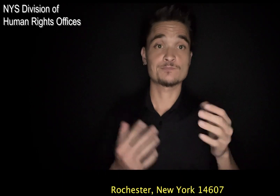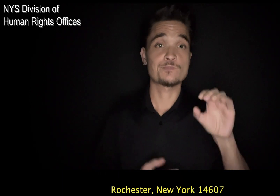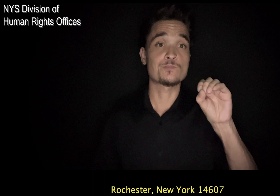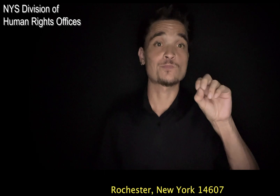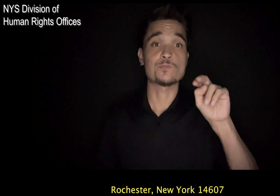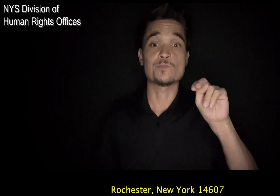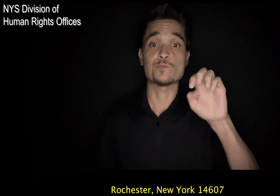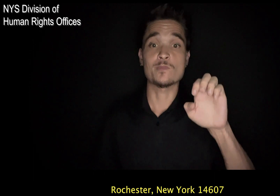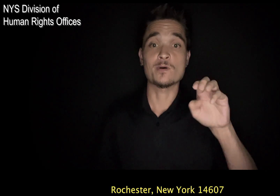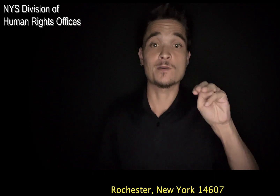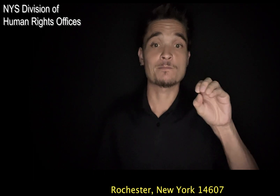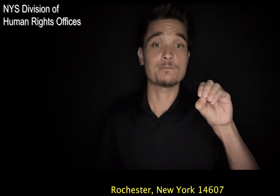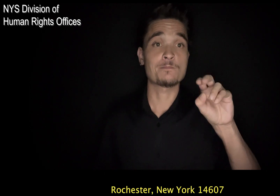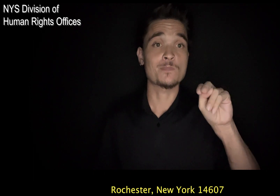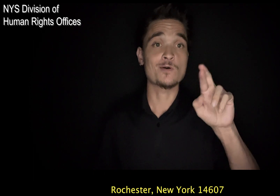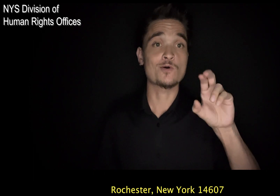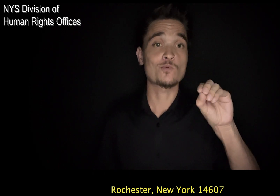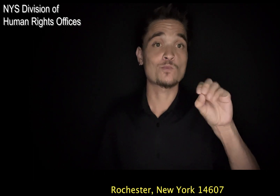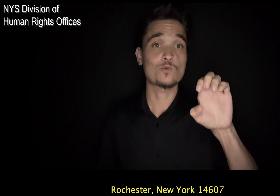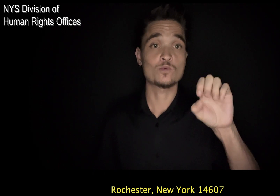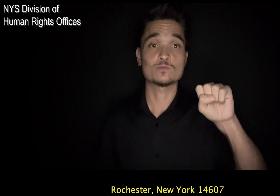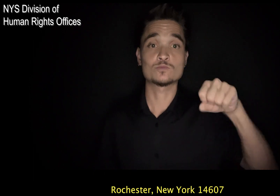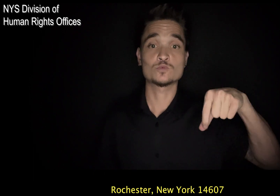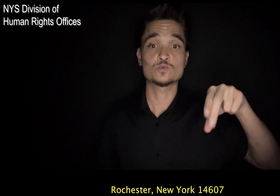Rochester, New York 14607